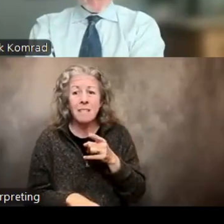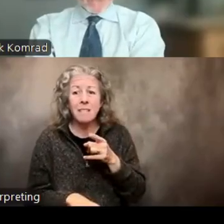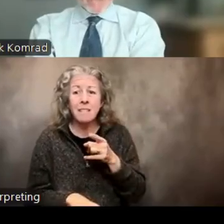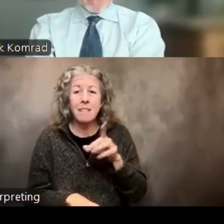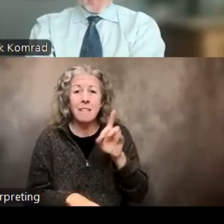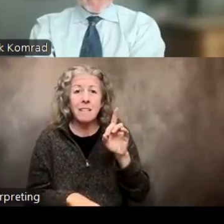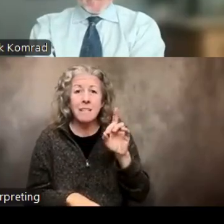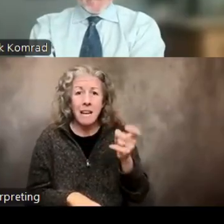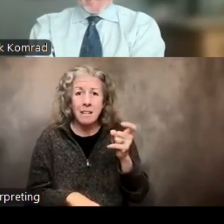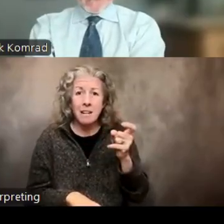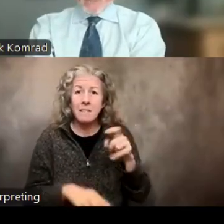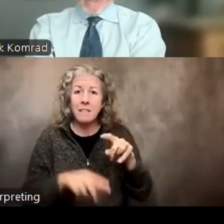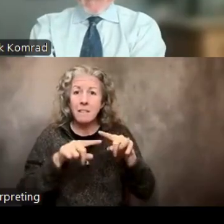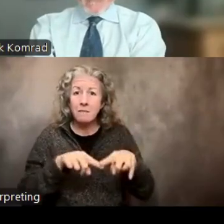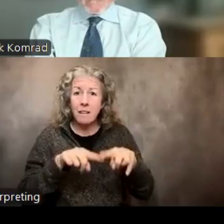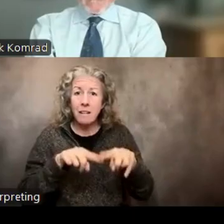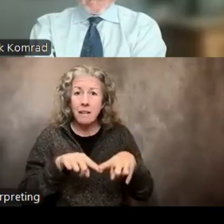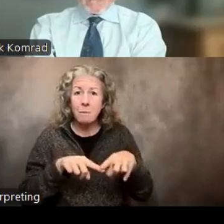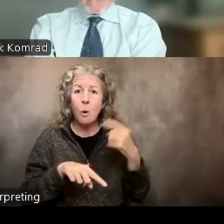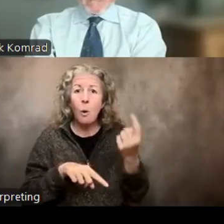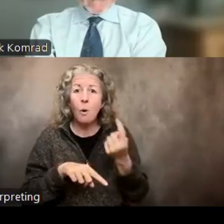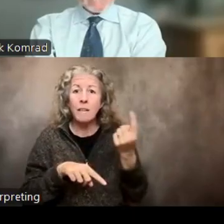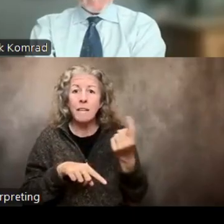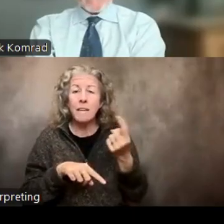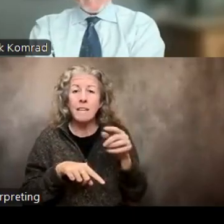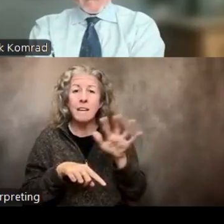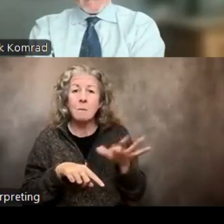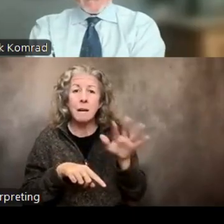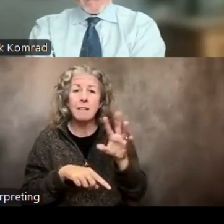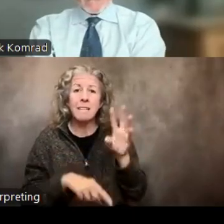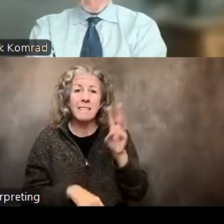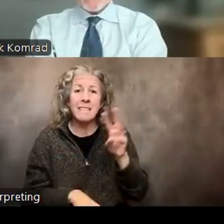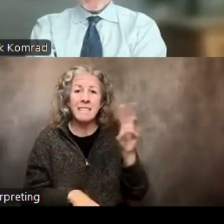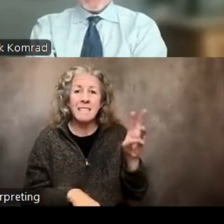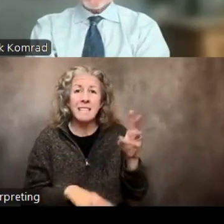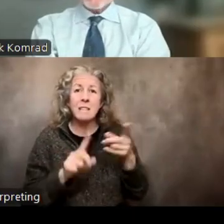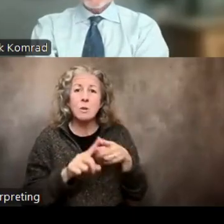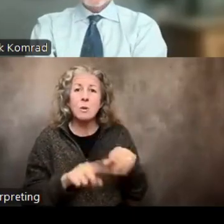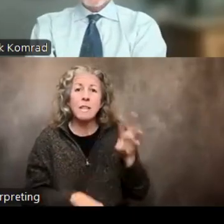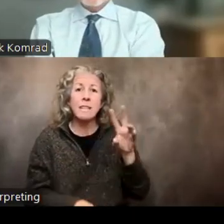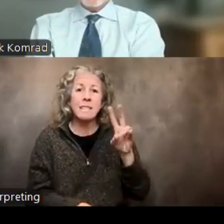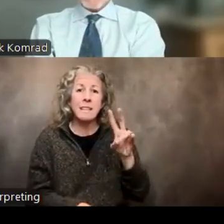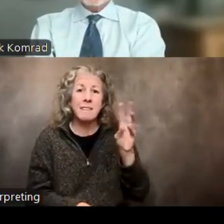reliability is only about 66 to 76% in other words, the fact